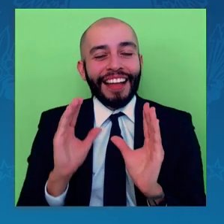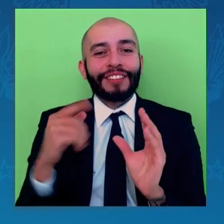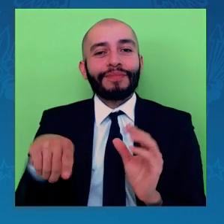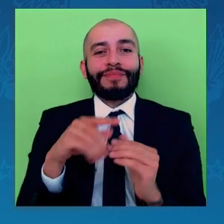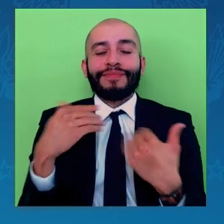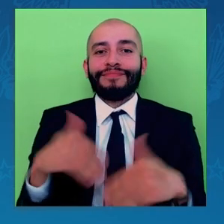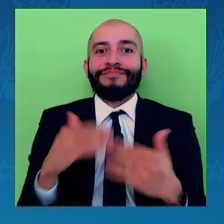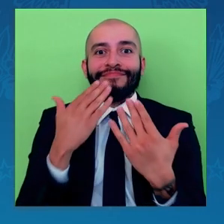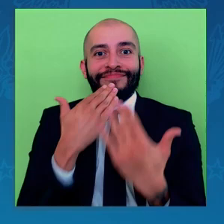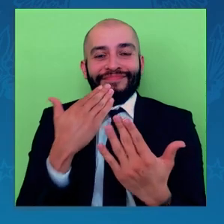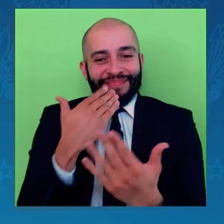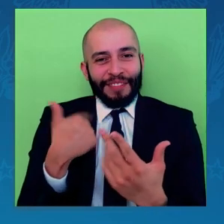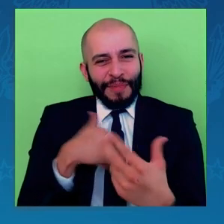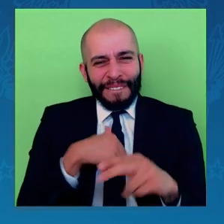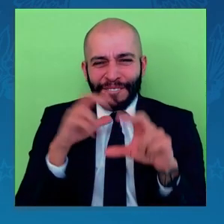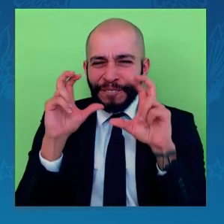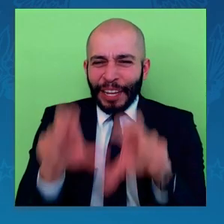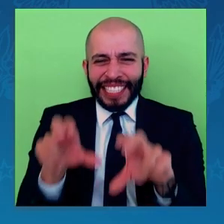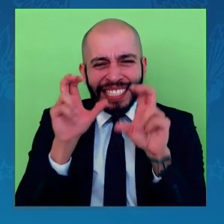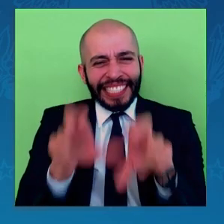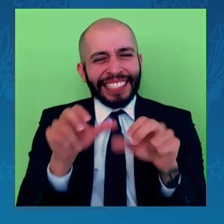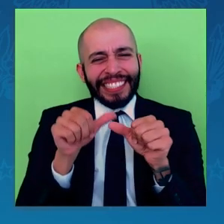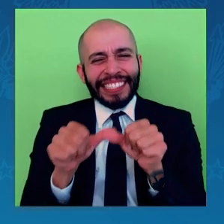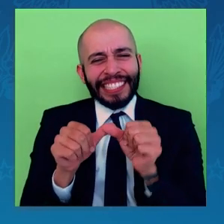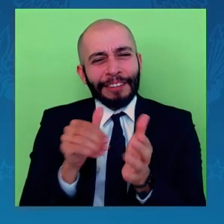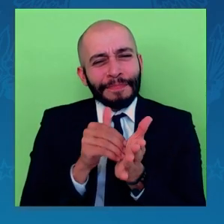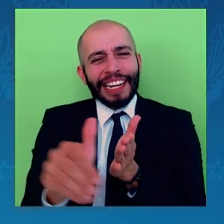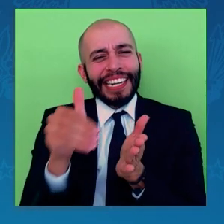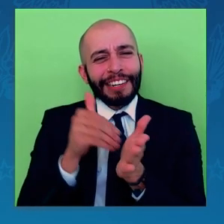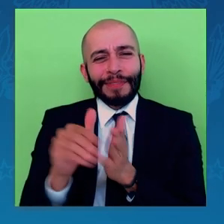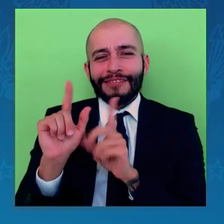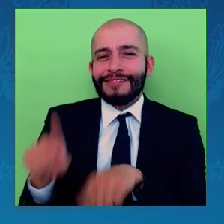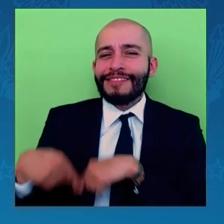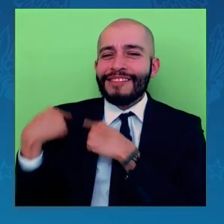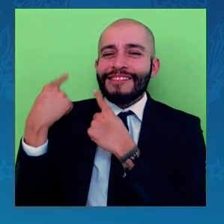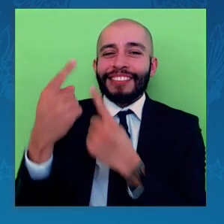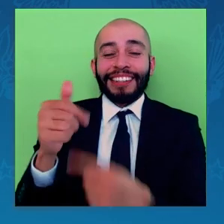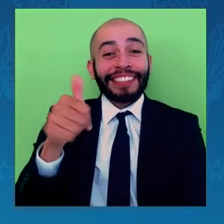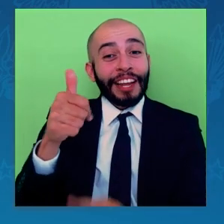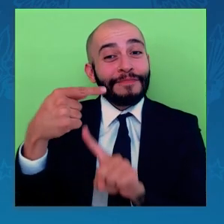and initiatives over the past 10 months, including seven hundred and eighty five million dollars